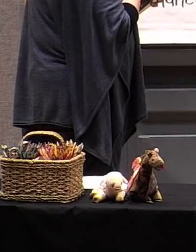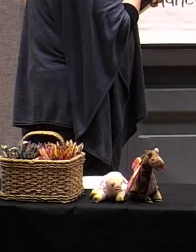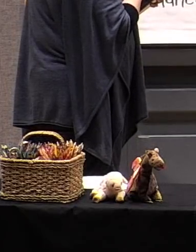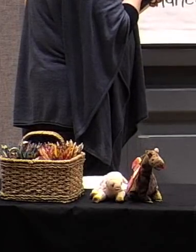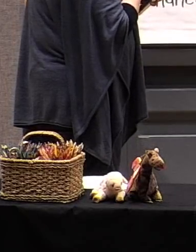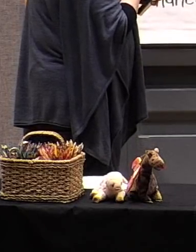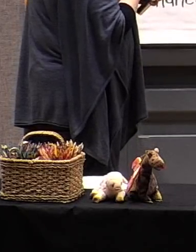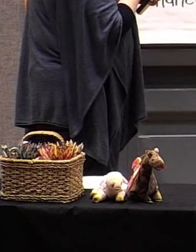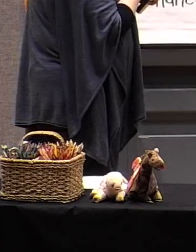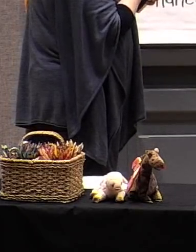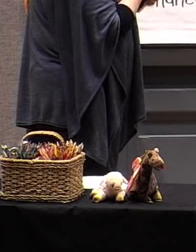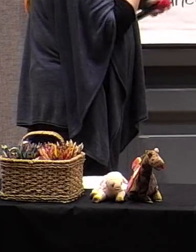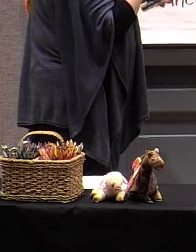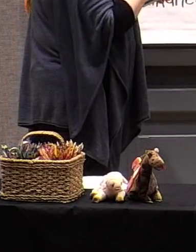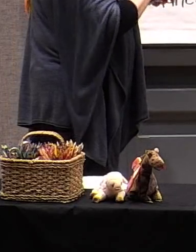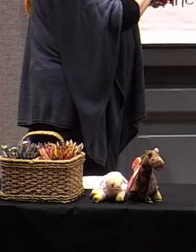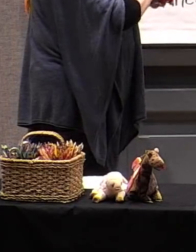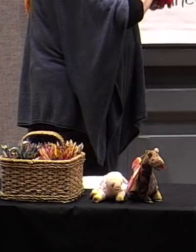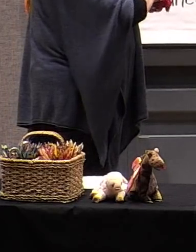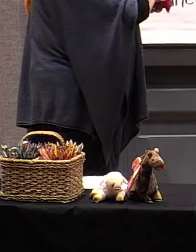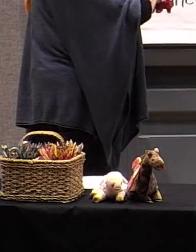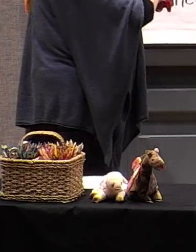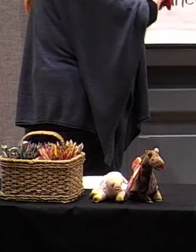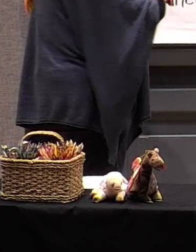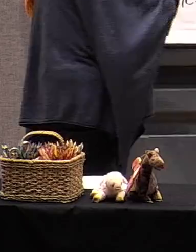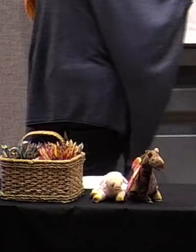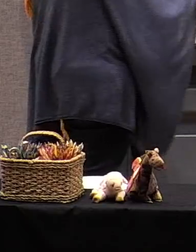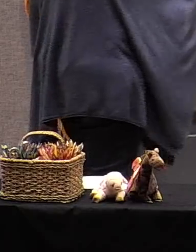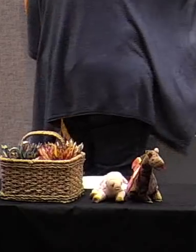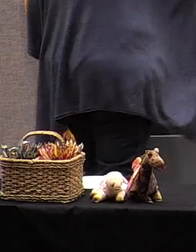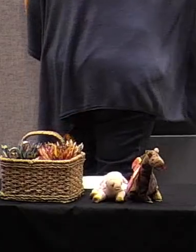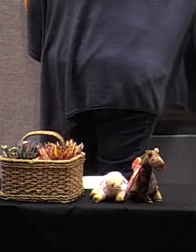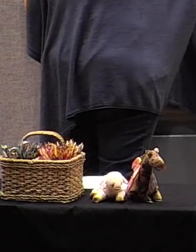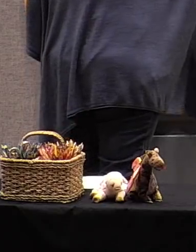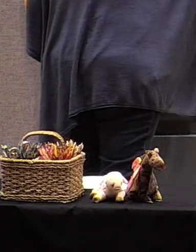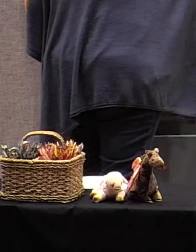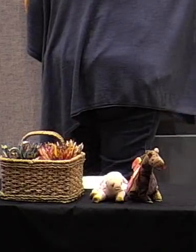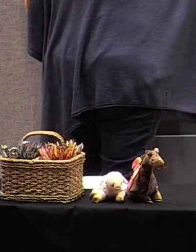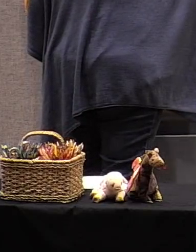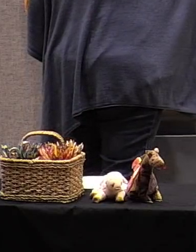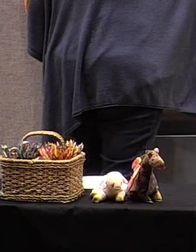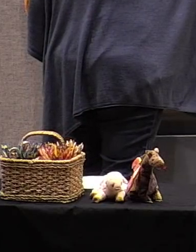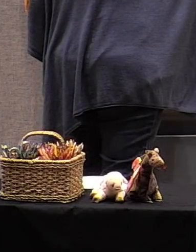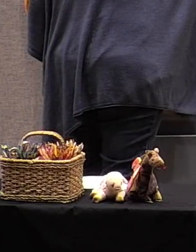Sometimes just being a friend, maybe giving a high five. High fives.